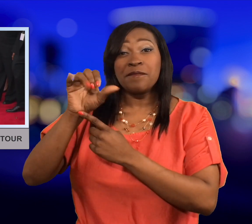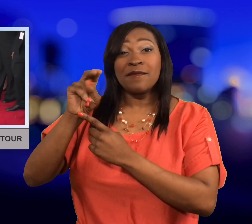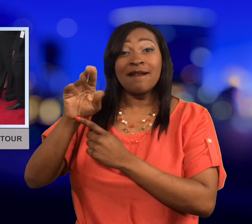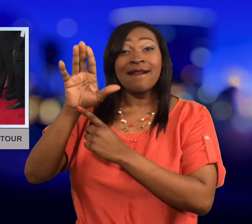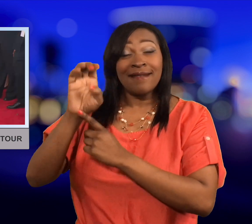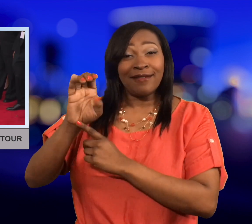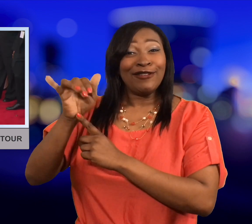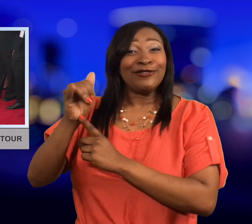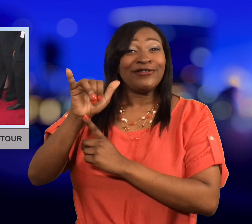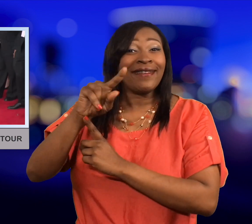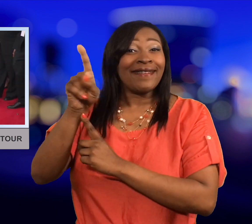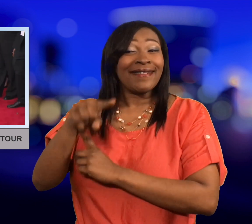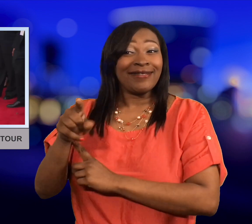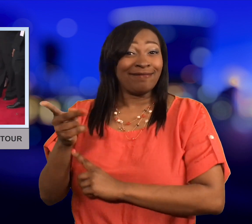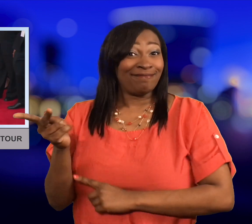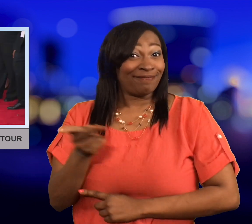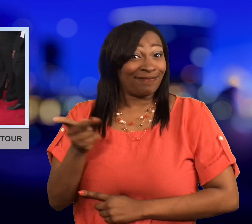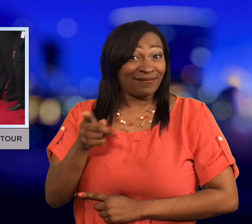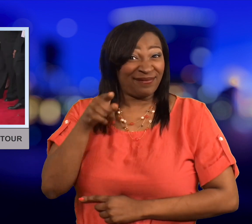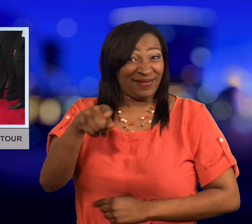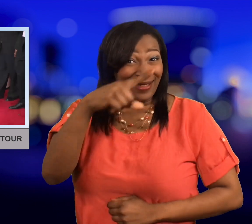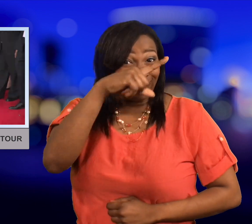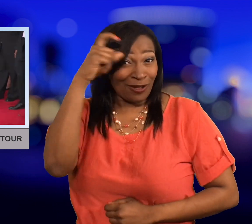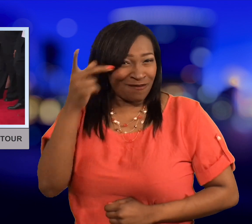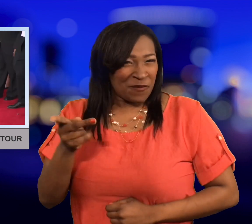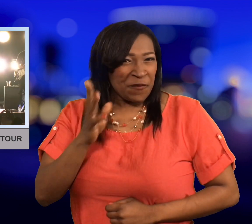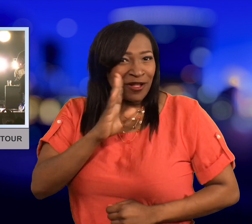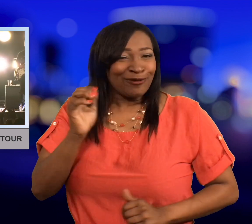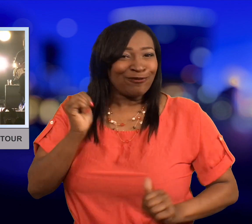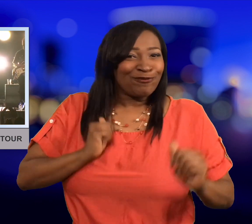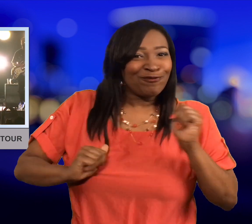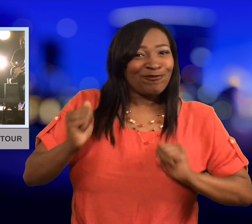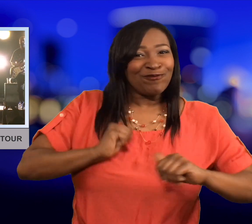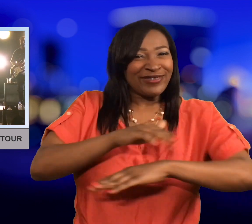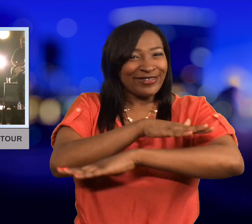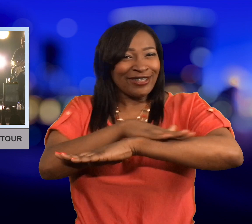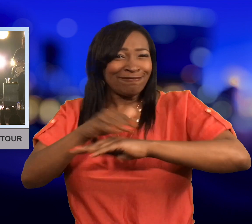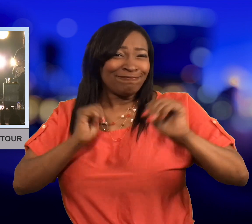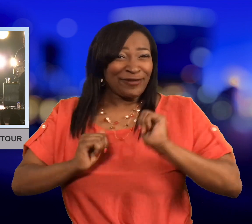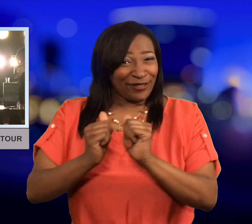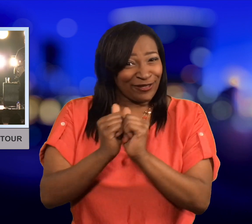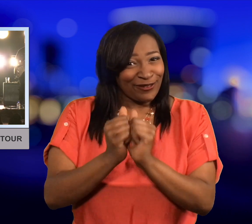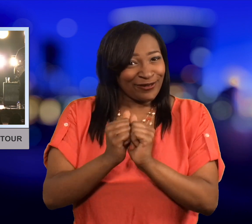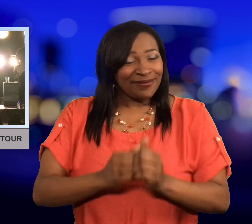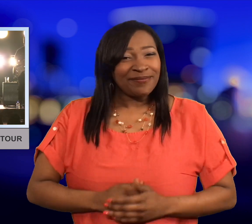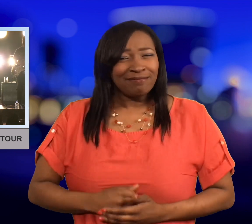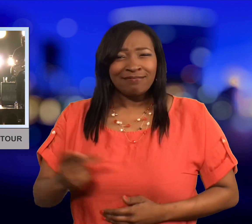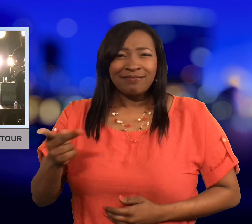Beyonce and Jay-Z will be back on stage together this summer.